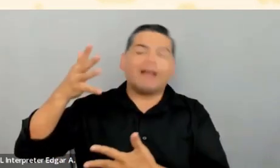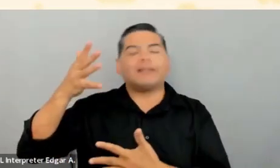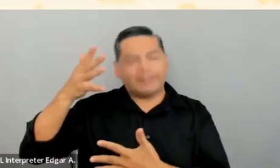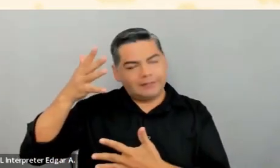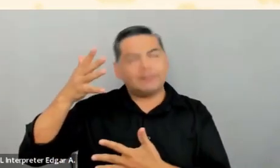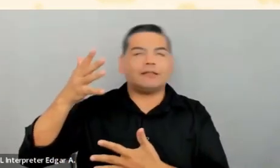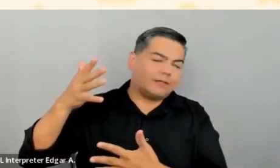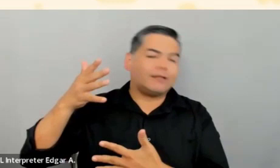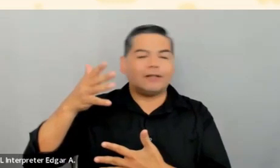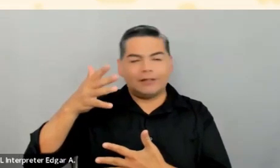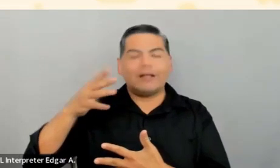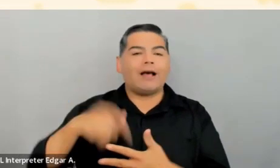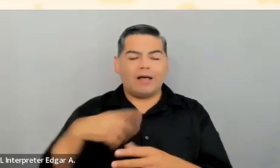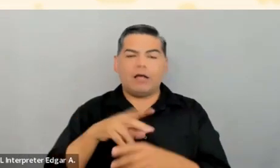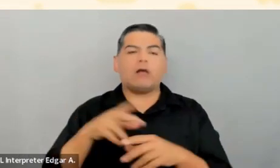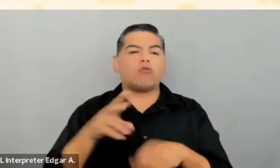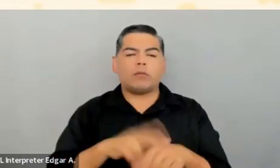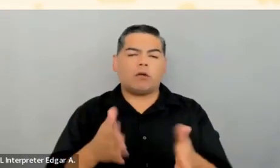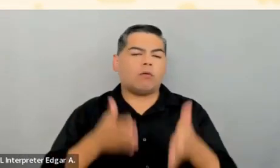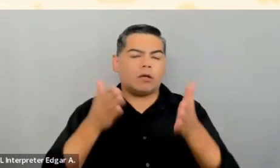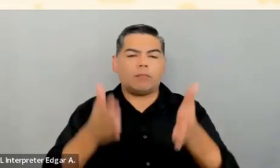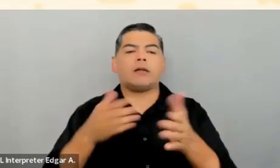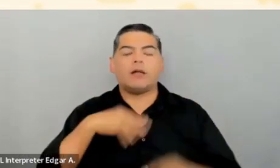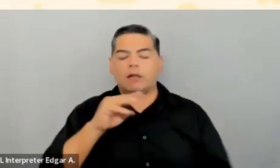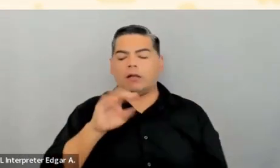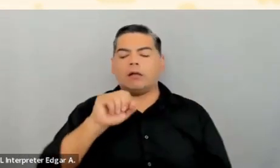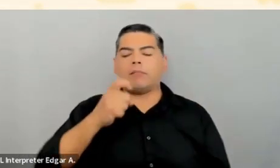I generally recommend using the Max Mega Menu plug-in,